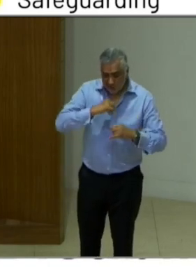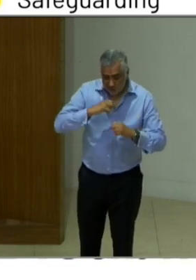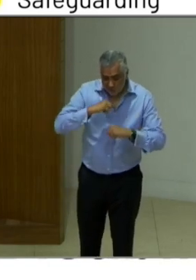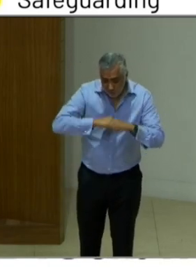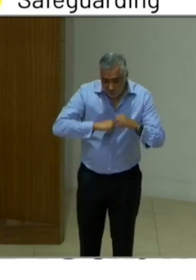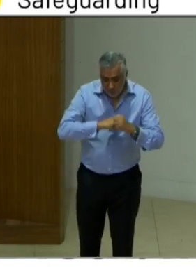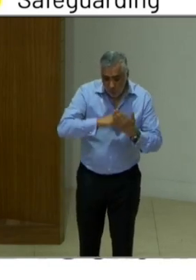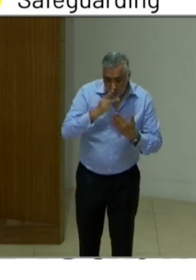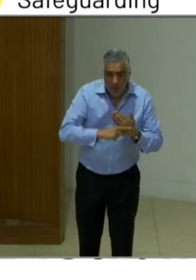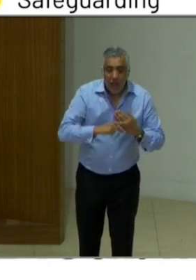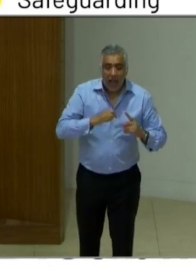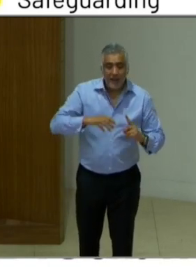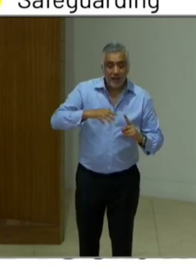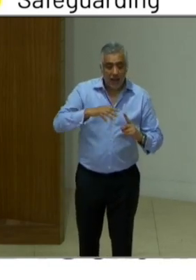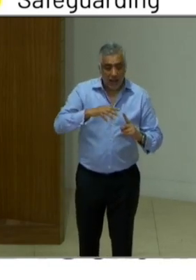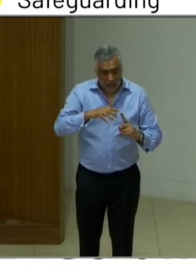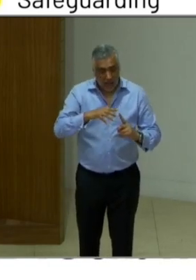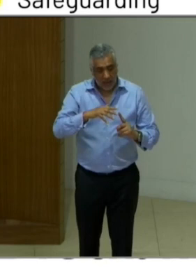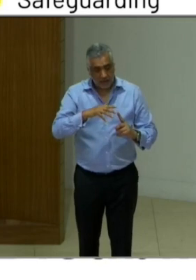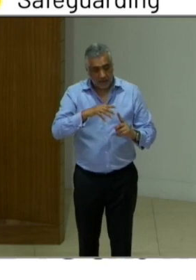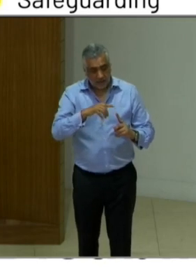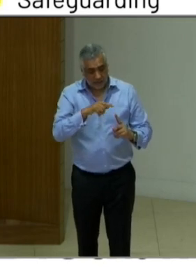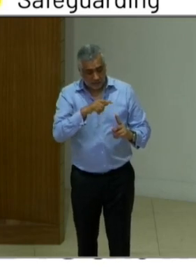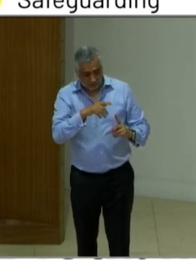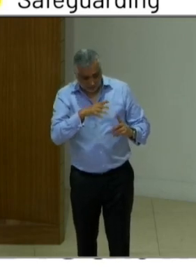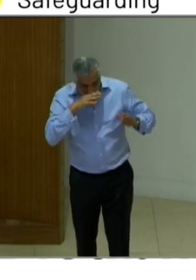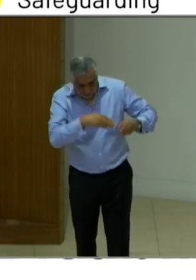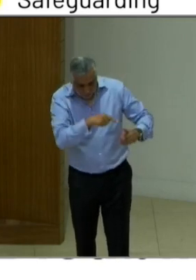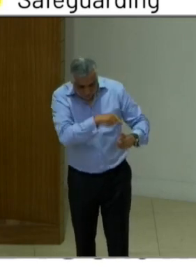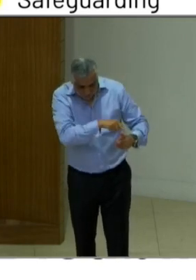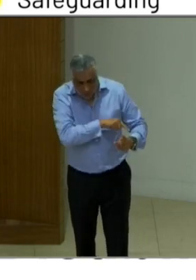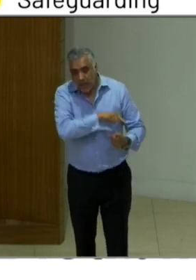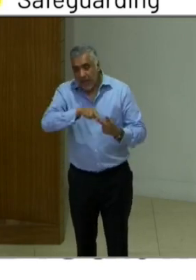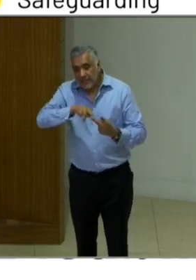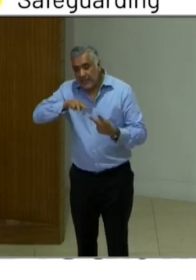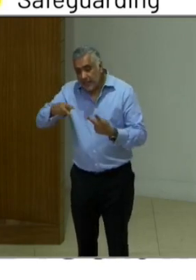environment that was growing in its scope. But the second, perhaps more important reason